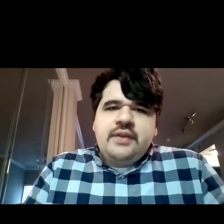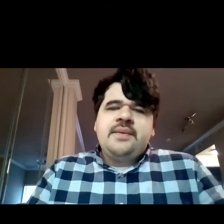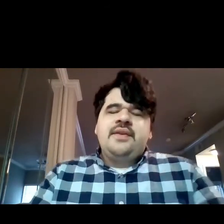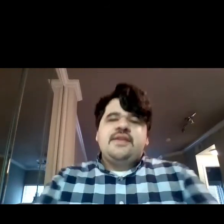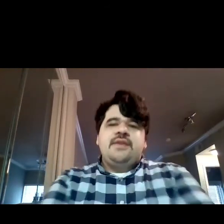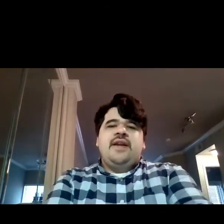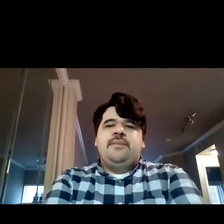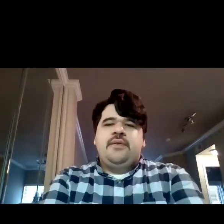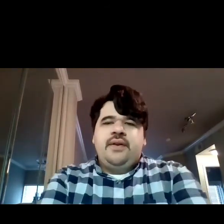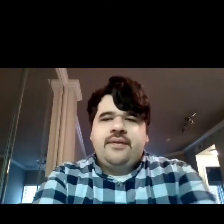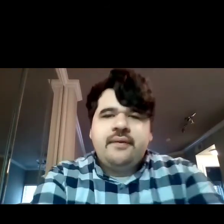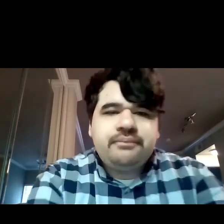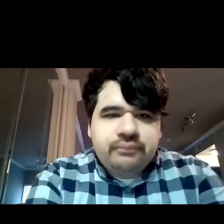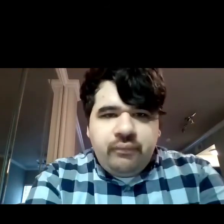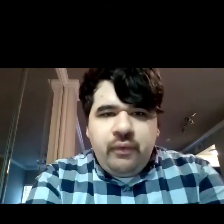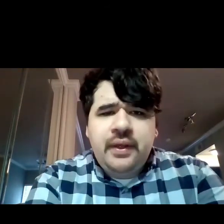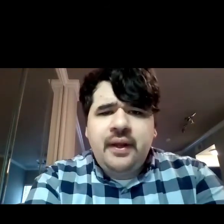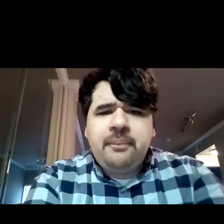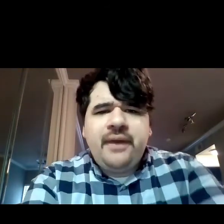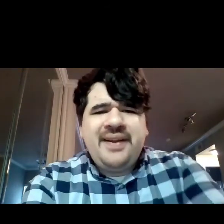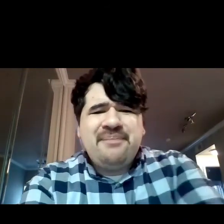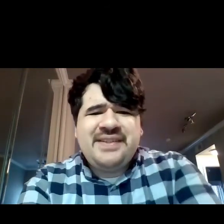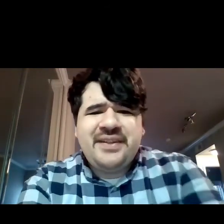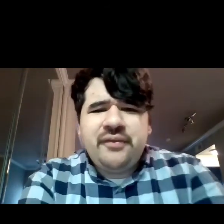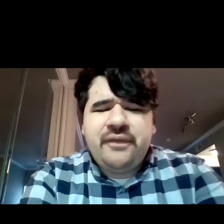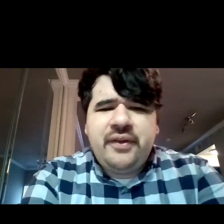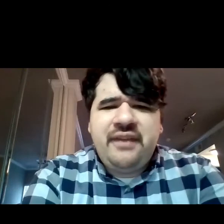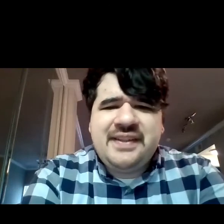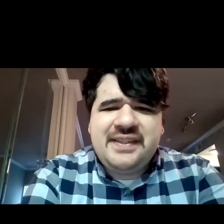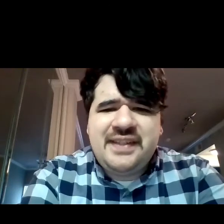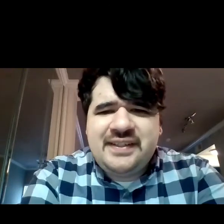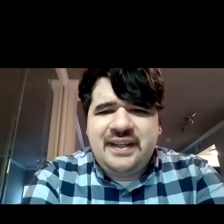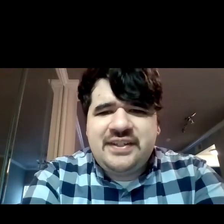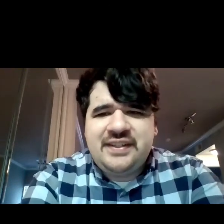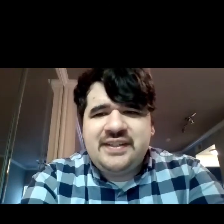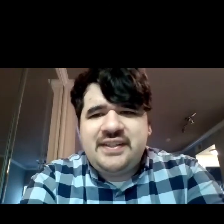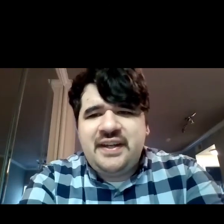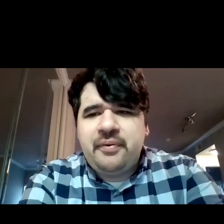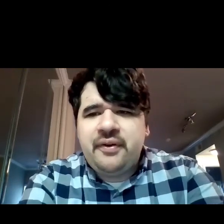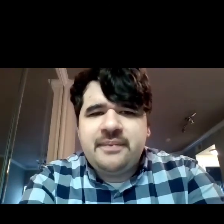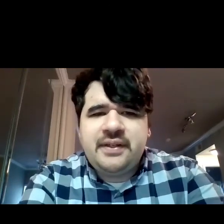So, some of the things we can help you with. We can help provide a basic overview of SSI/SSDI programs